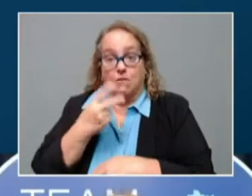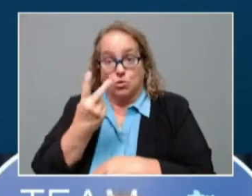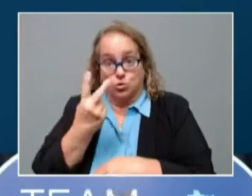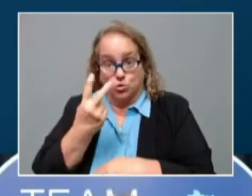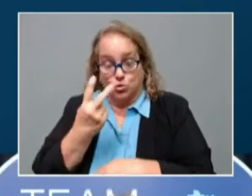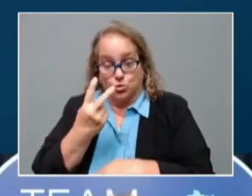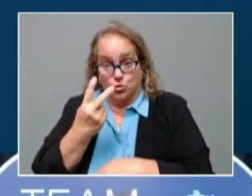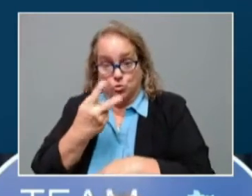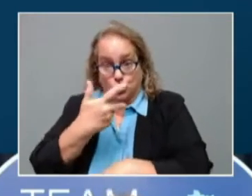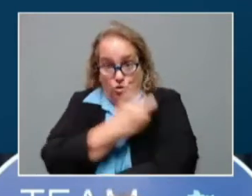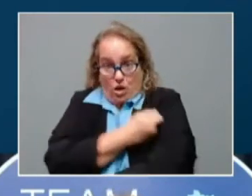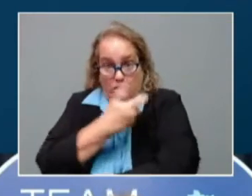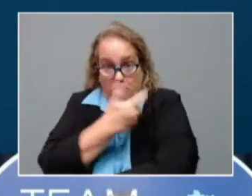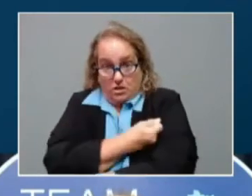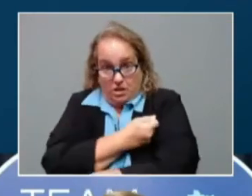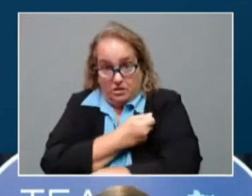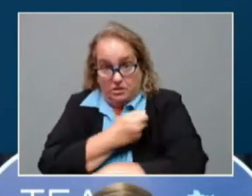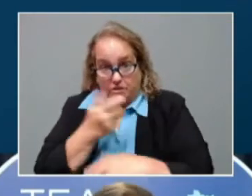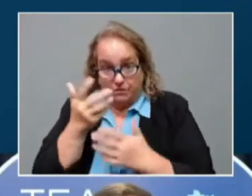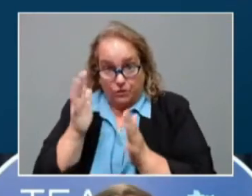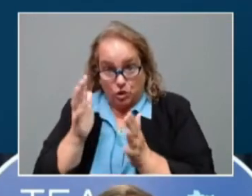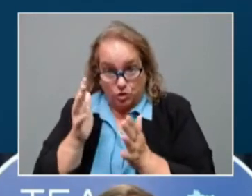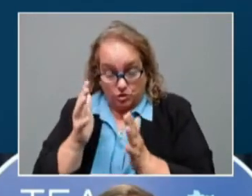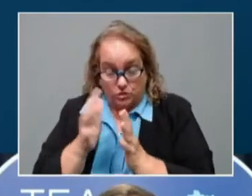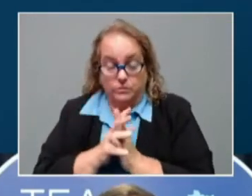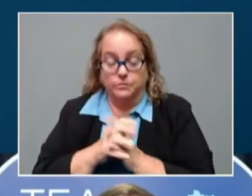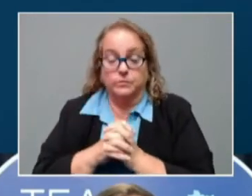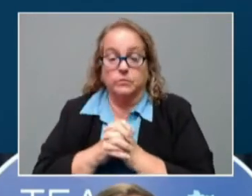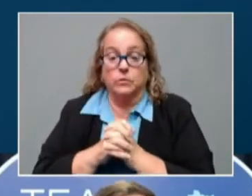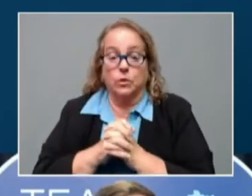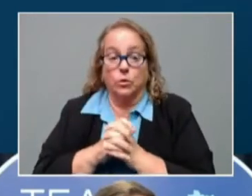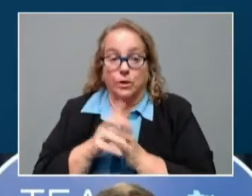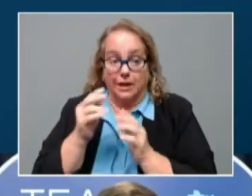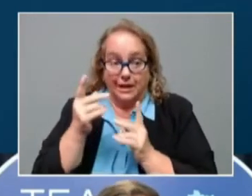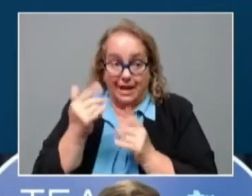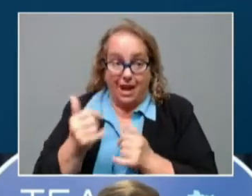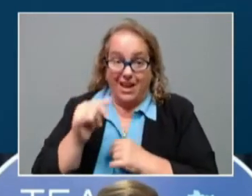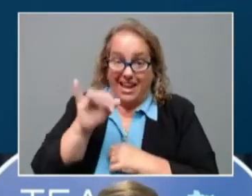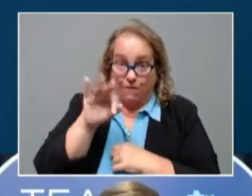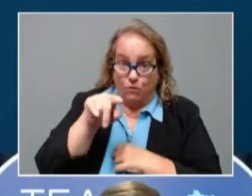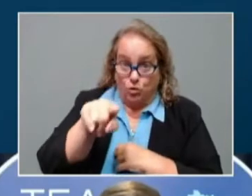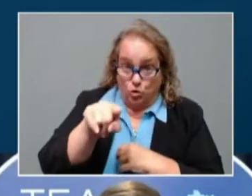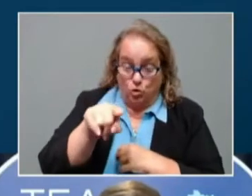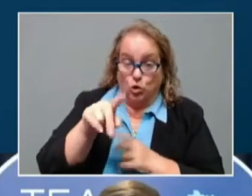the second shot. All right. So, if your second shot was six months ago and